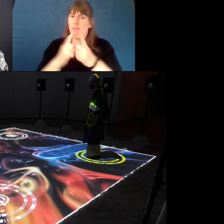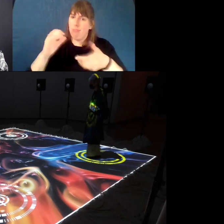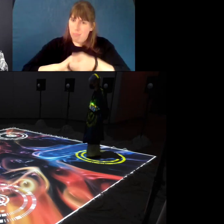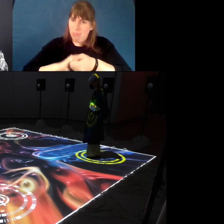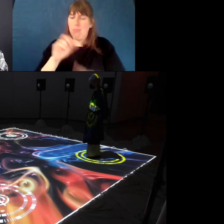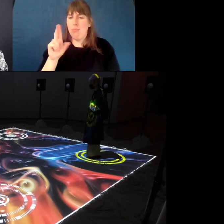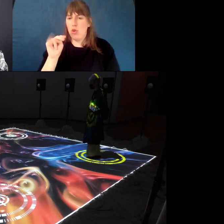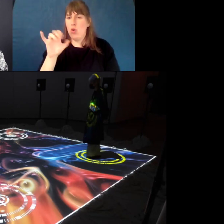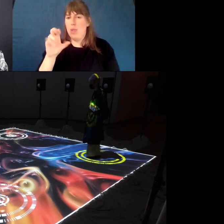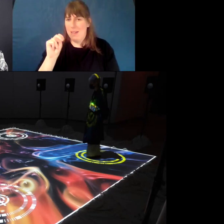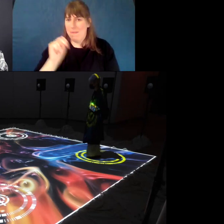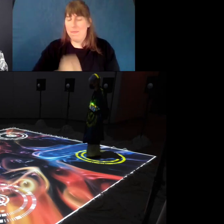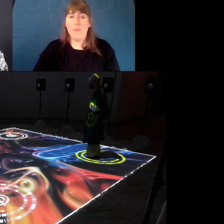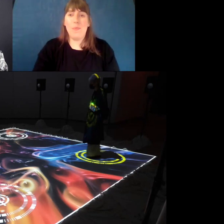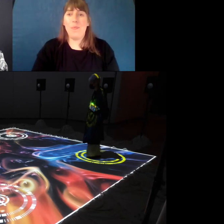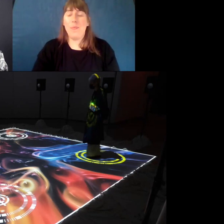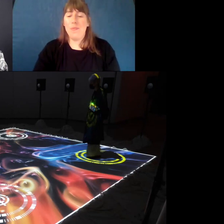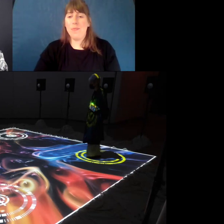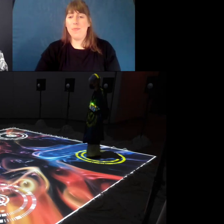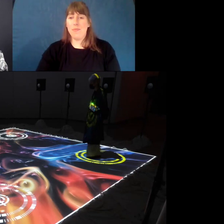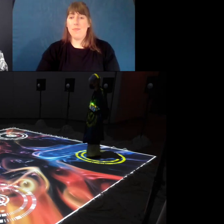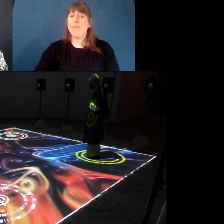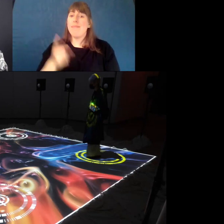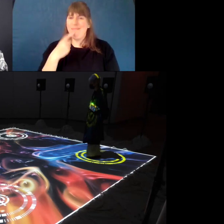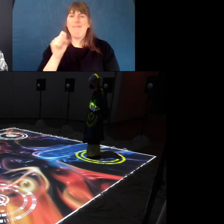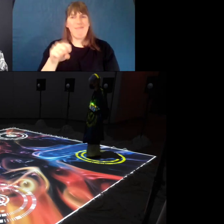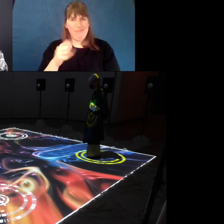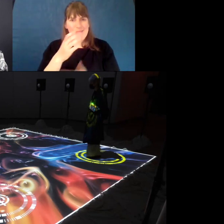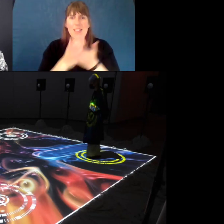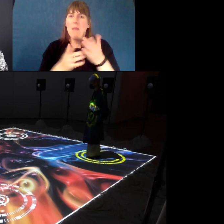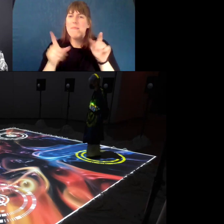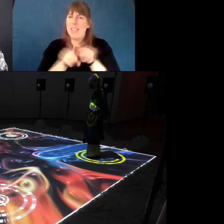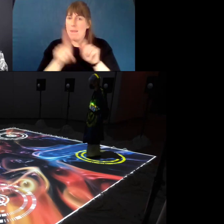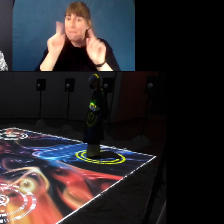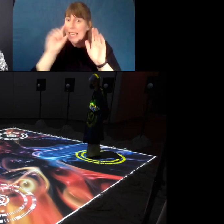Yeah, so you'll see the same, some of the same imagery and symbolism being projected as well.